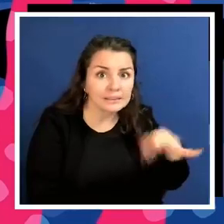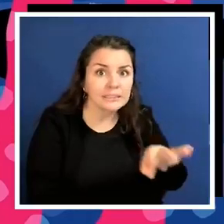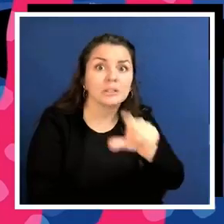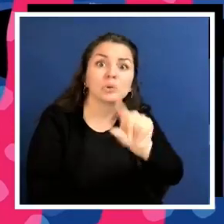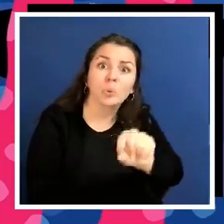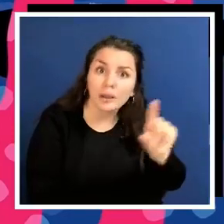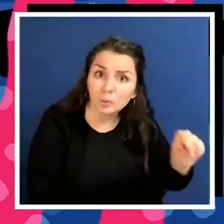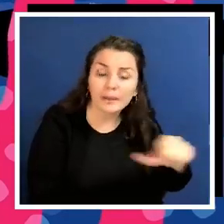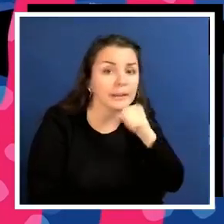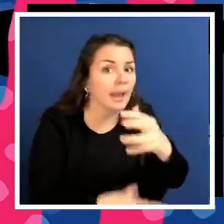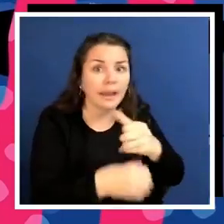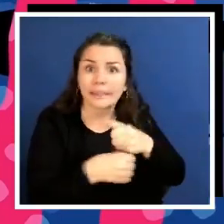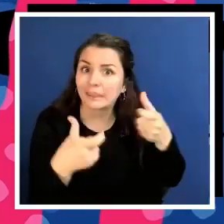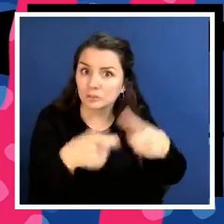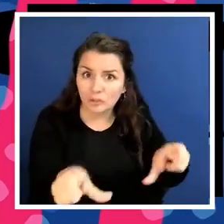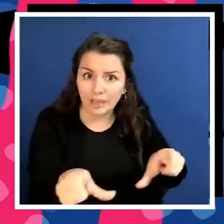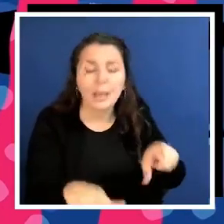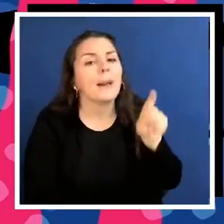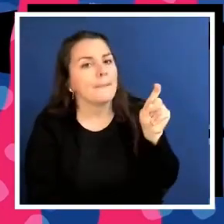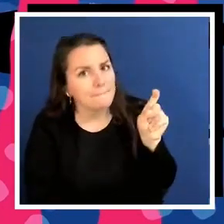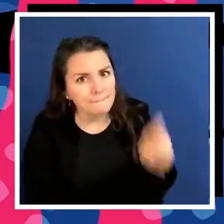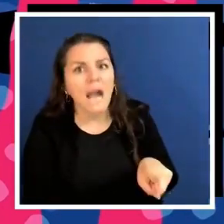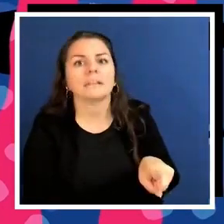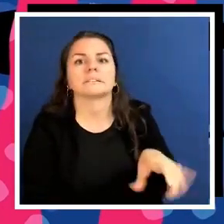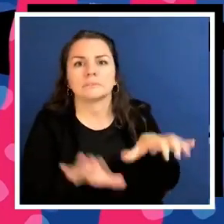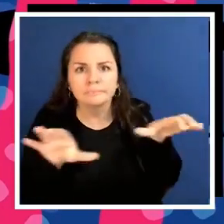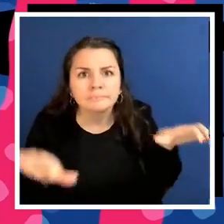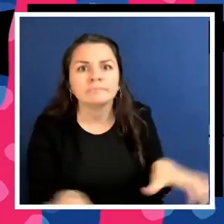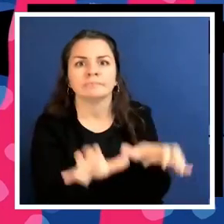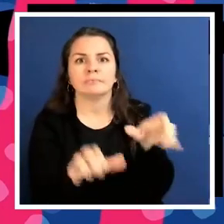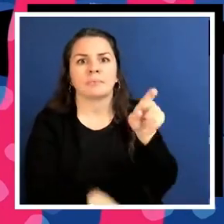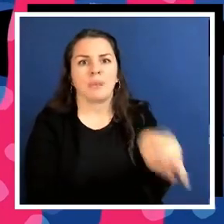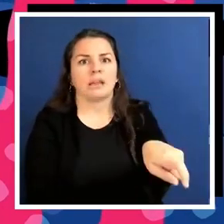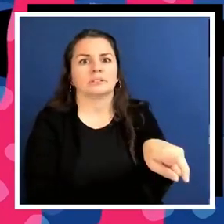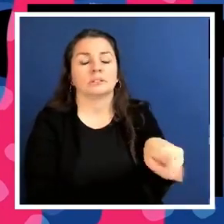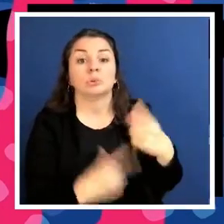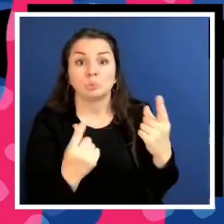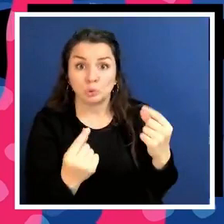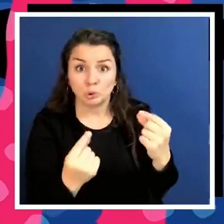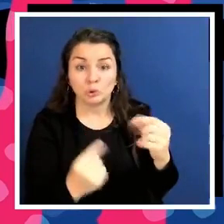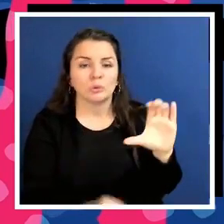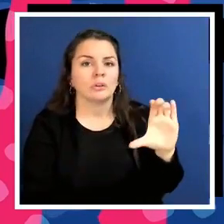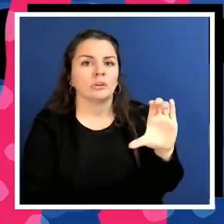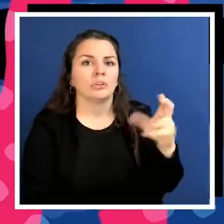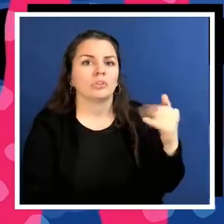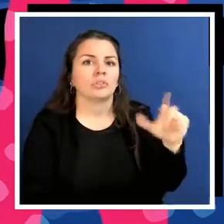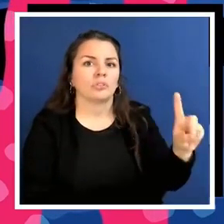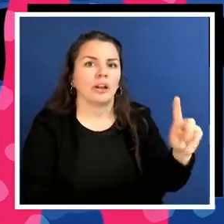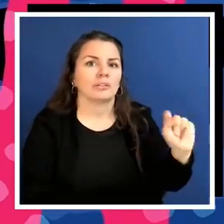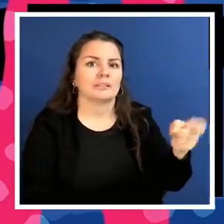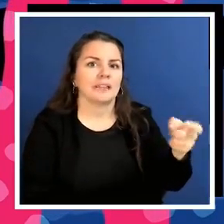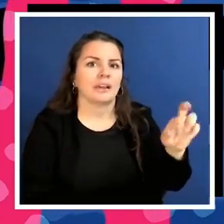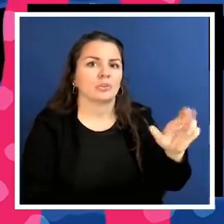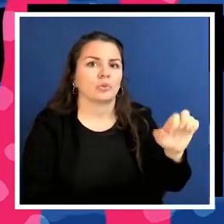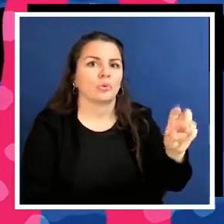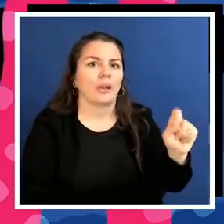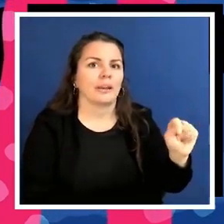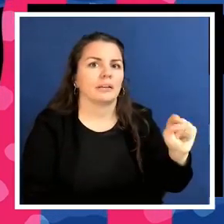IF THEY DID NOT FILE TAXES FOR 2019 OR 2020 OR A STIMULUS